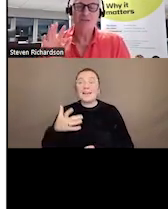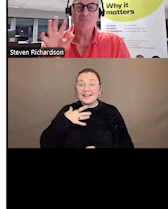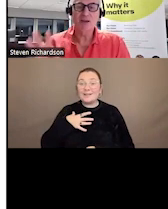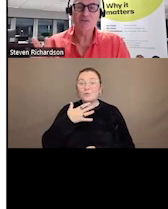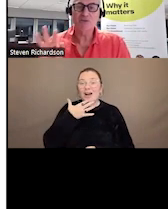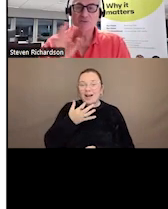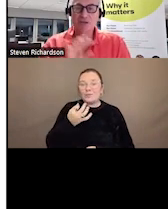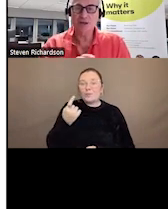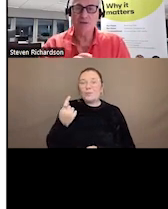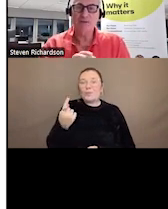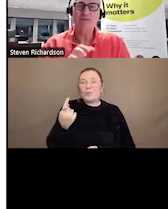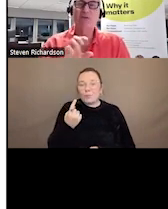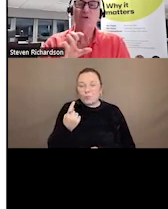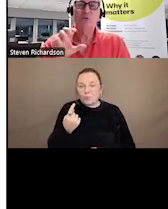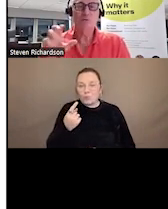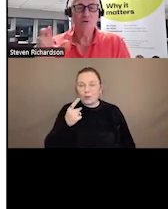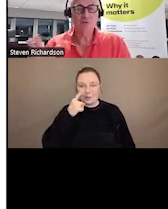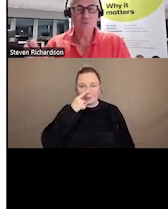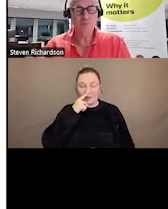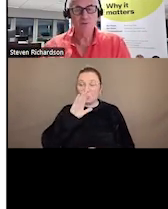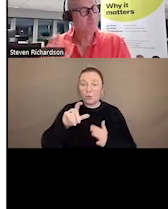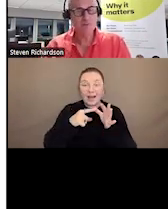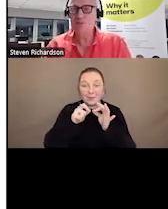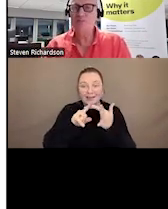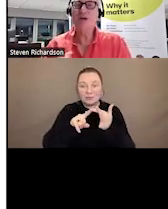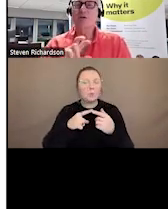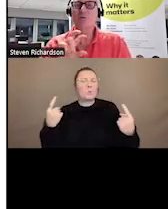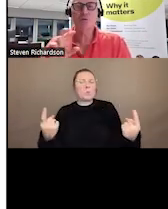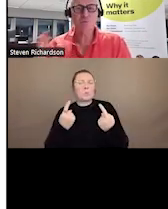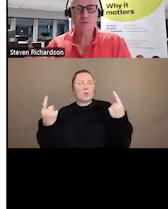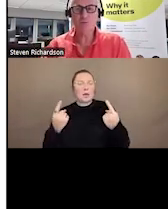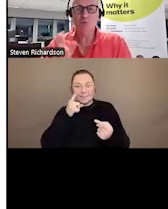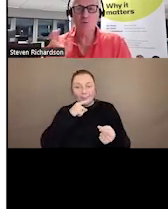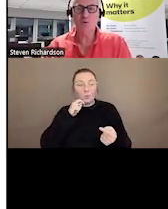this relates to your database, who are those ? people give money, who are those people who